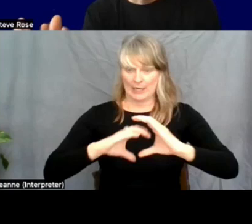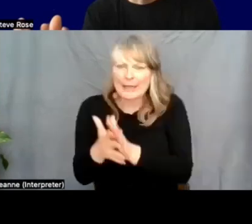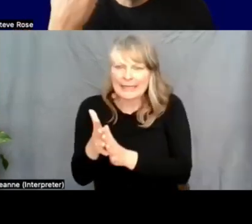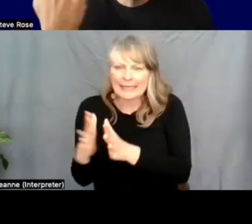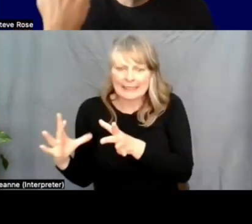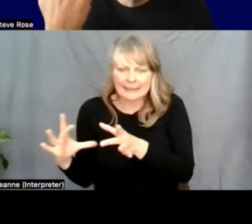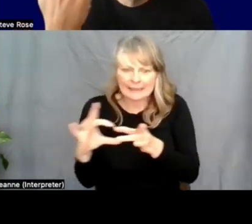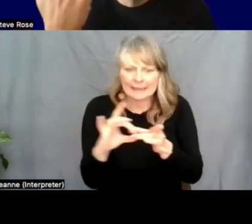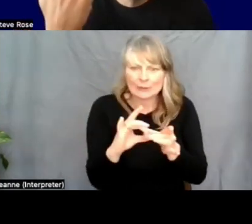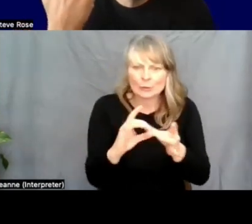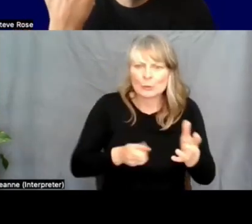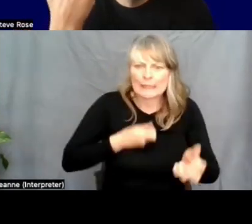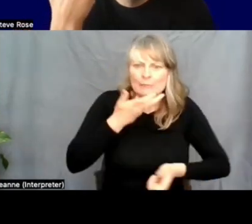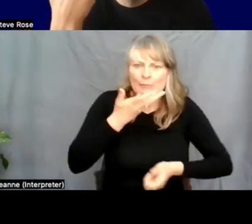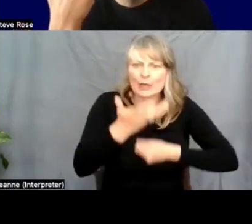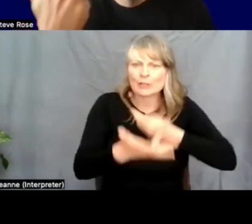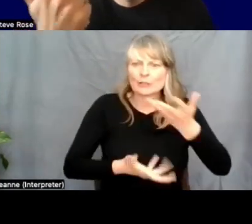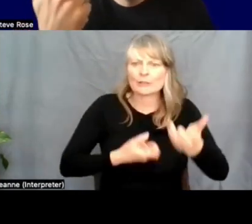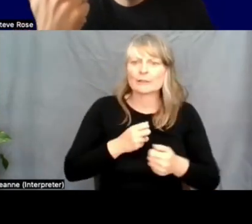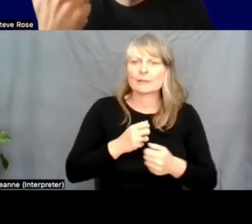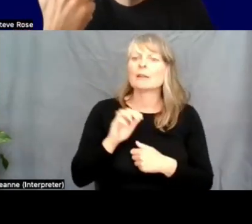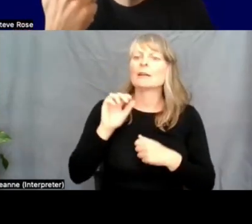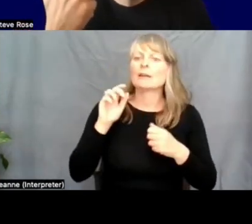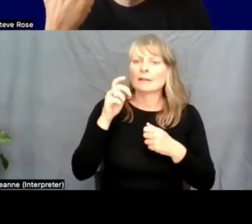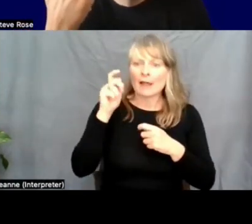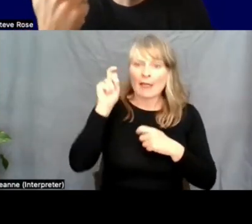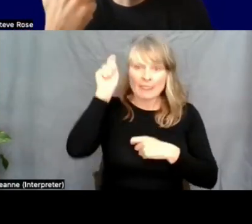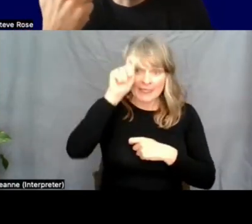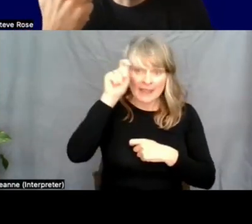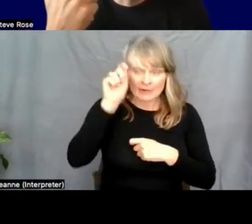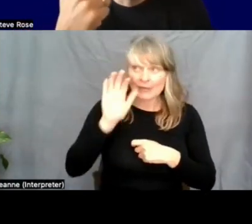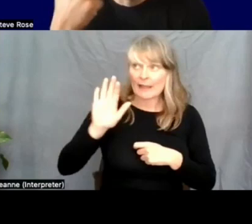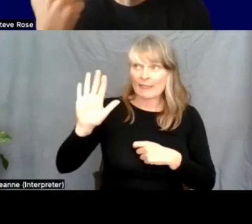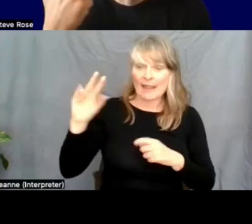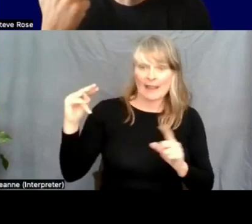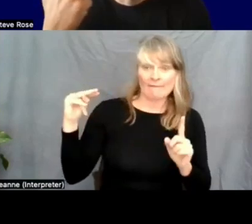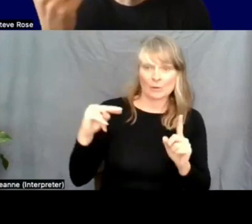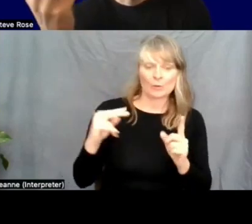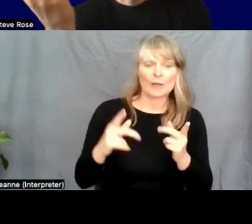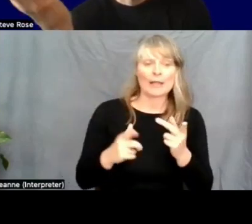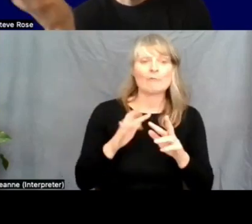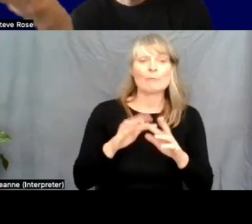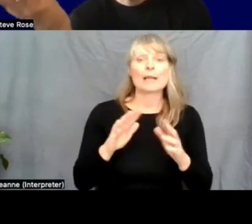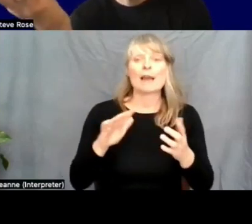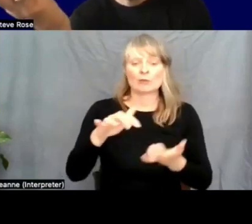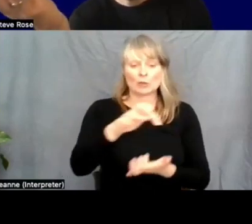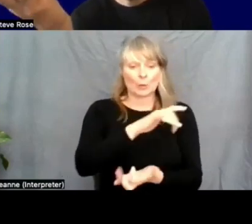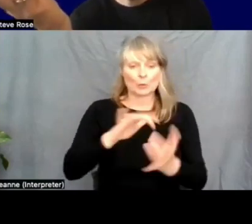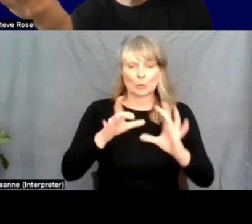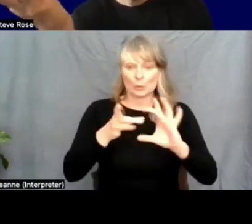Their view is that if we have social connectedness and recognition of each other we will have that